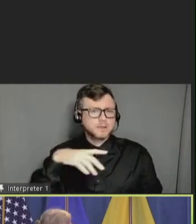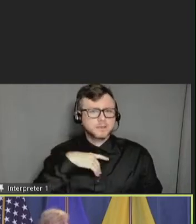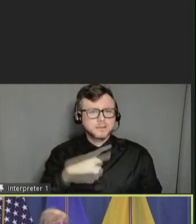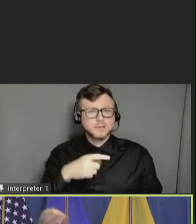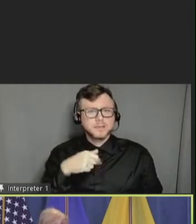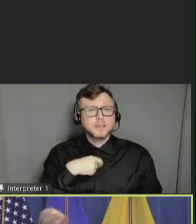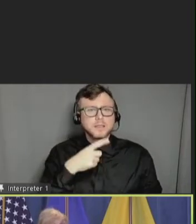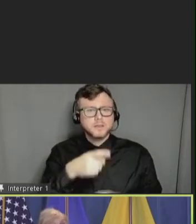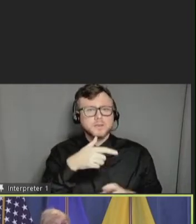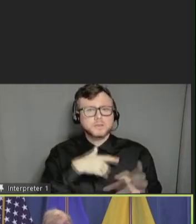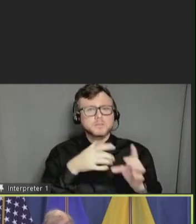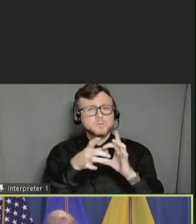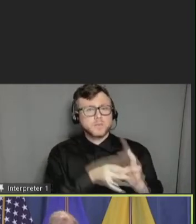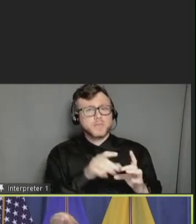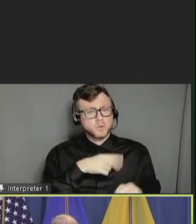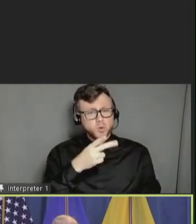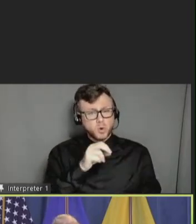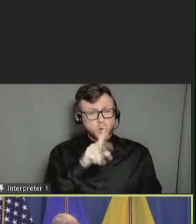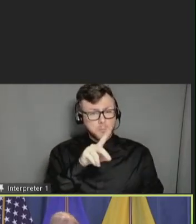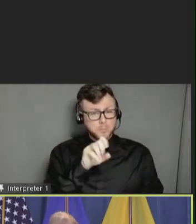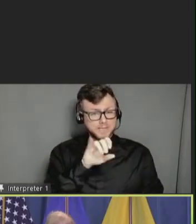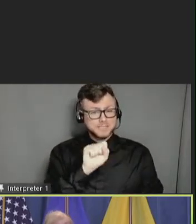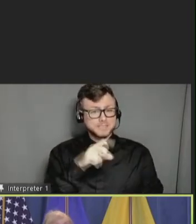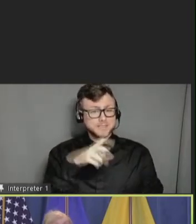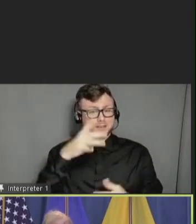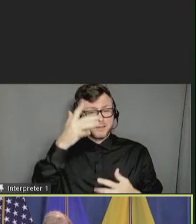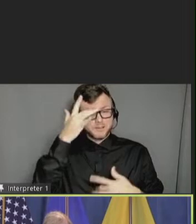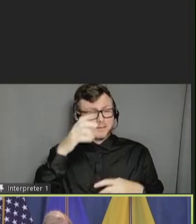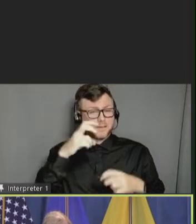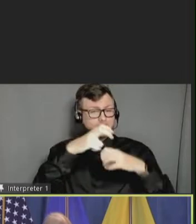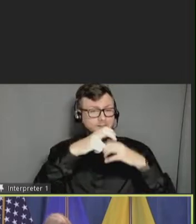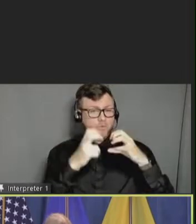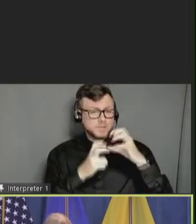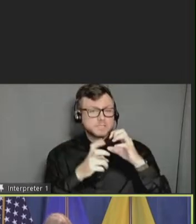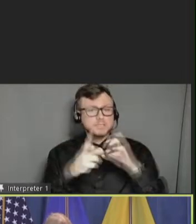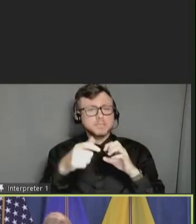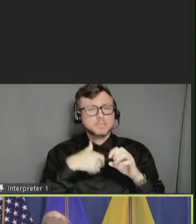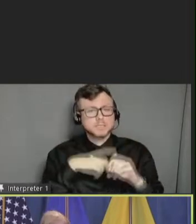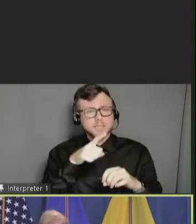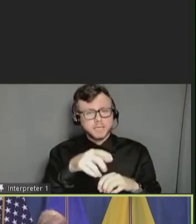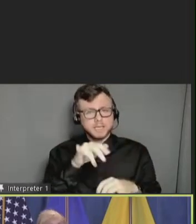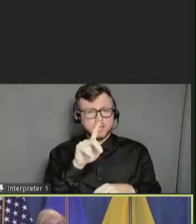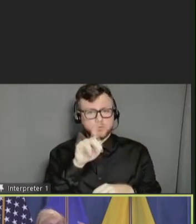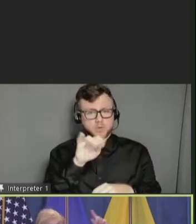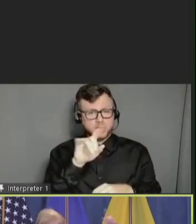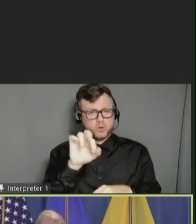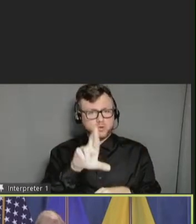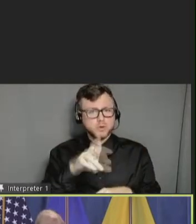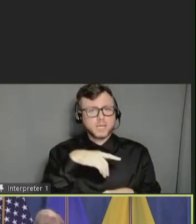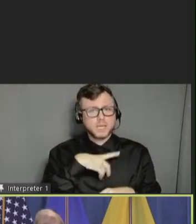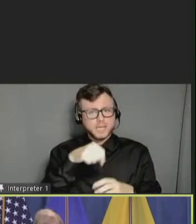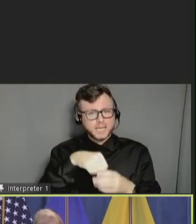herpes virus entry mediator on antigen-presenting cells, and that basically dampens T cell receptor